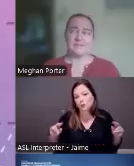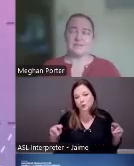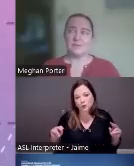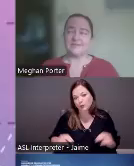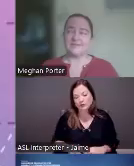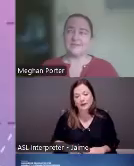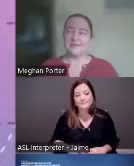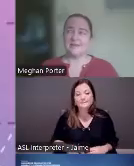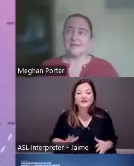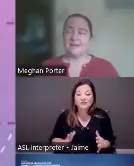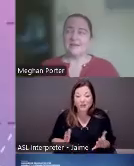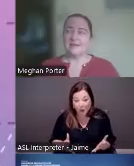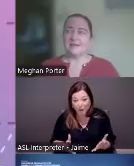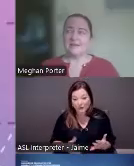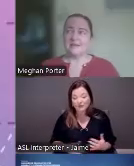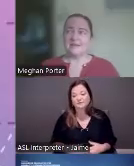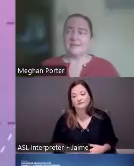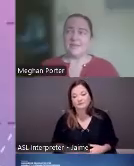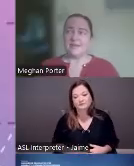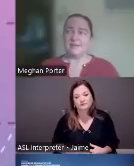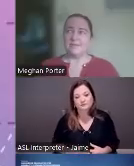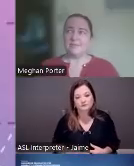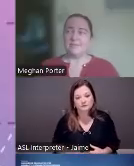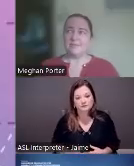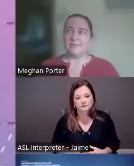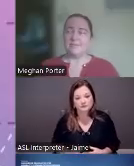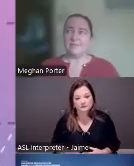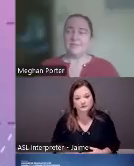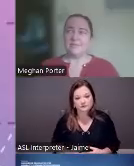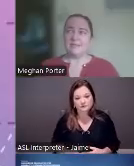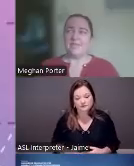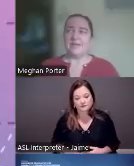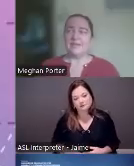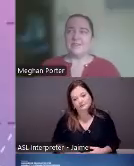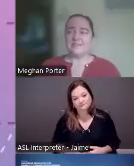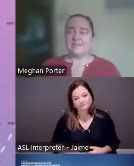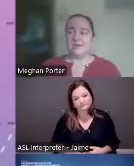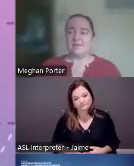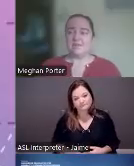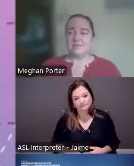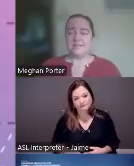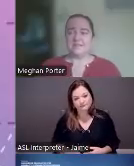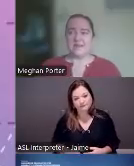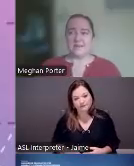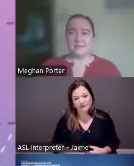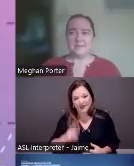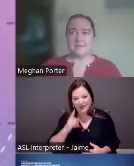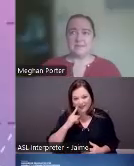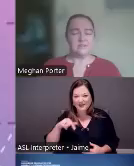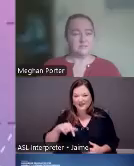So it's-- I think that this is our first attempt to really